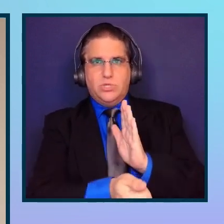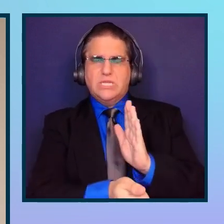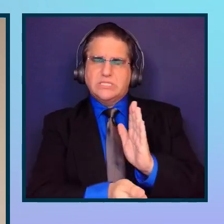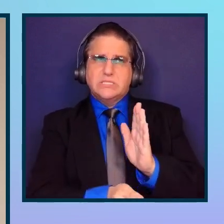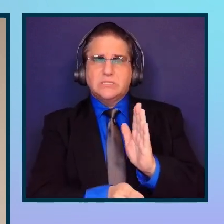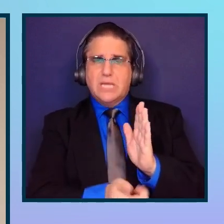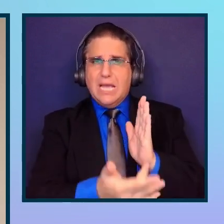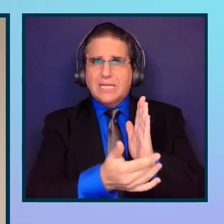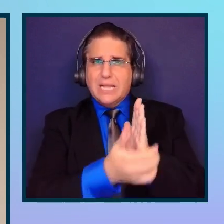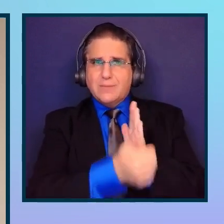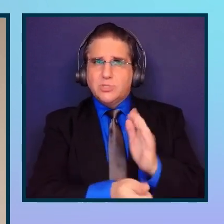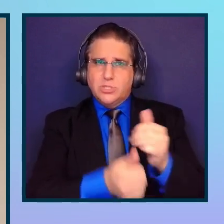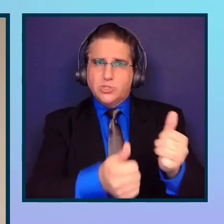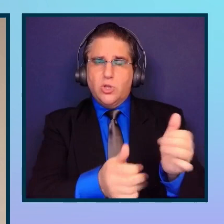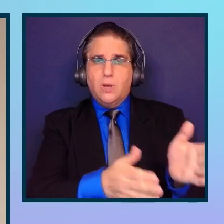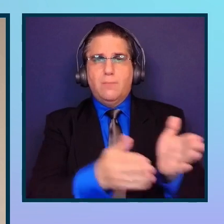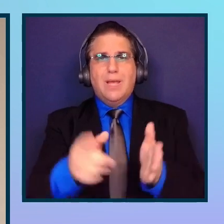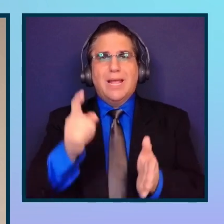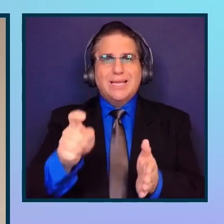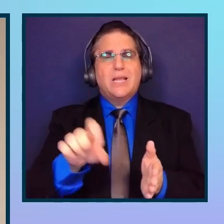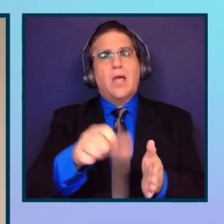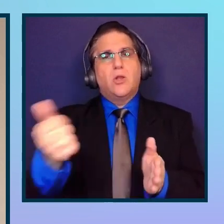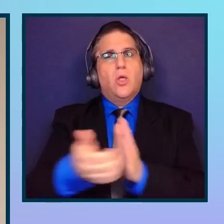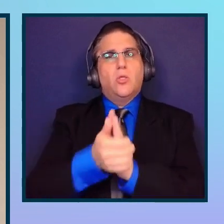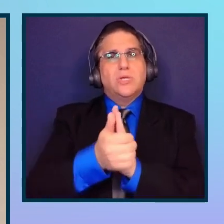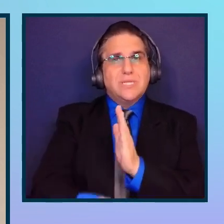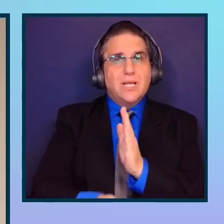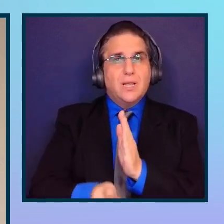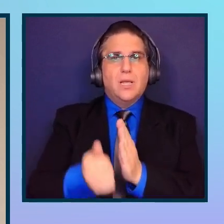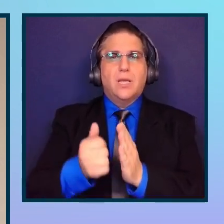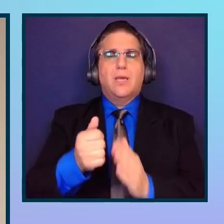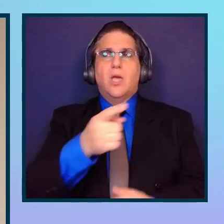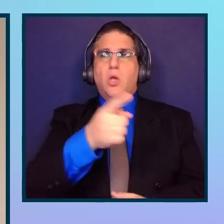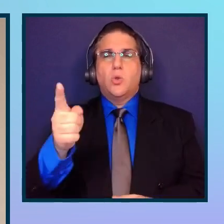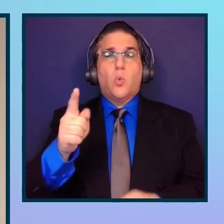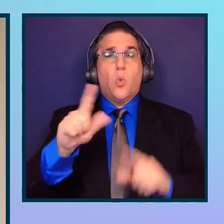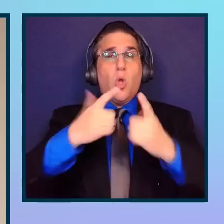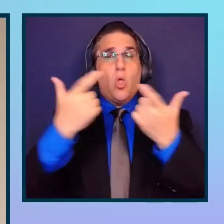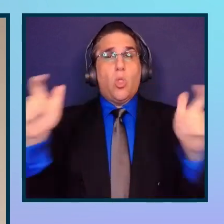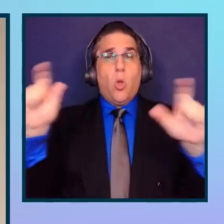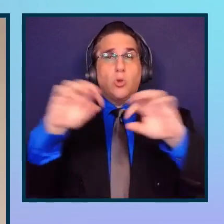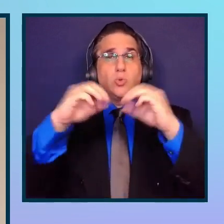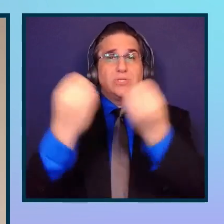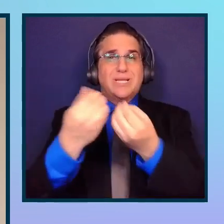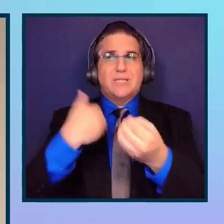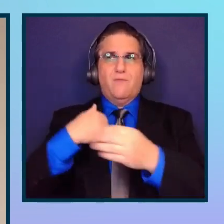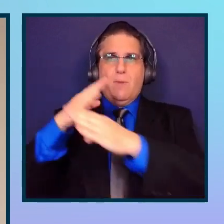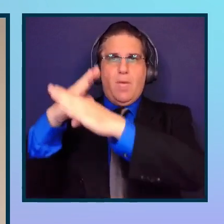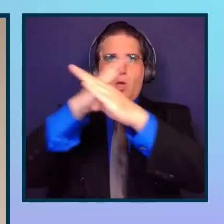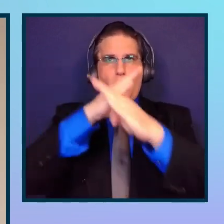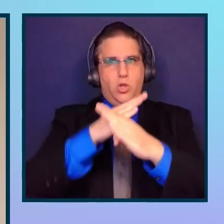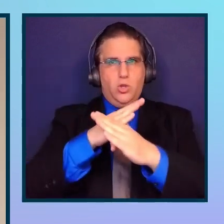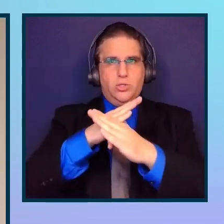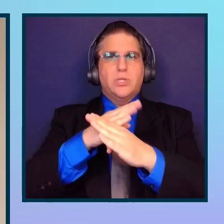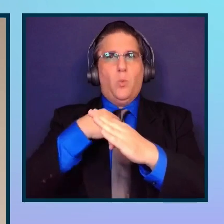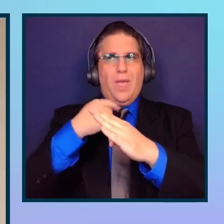and that is the navigating of institutional barriers. And while I can't respond to your experience directly, 'cause I don't know what it is,